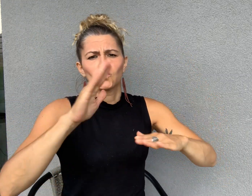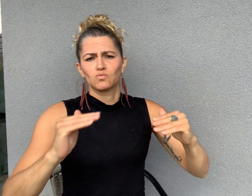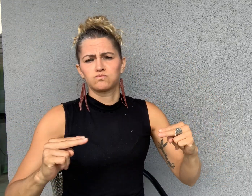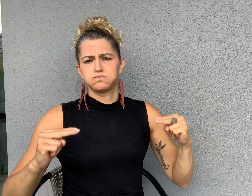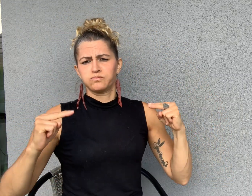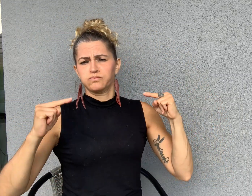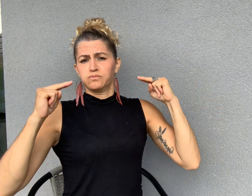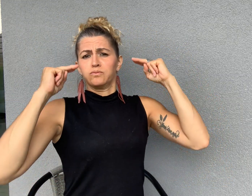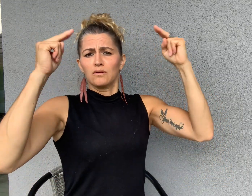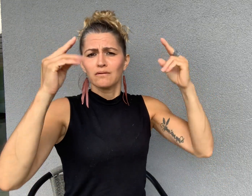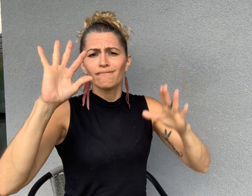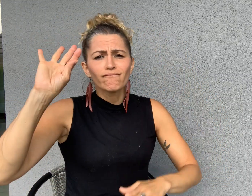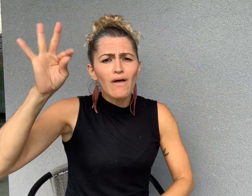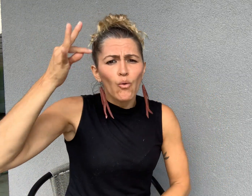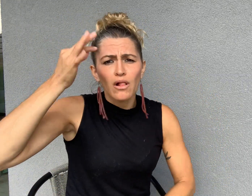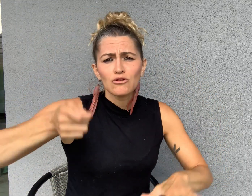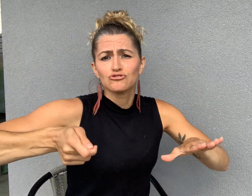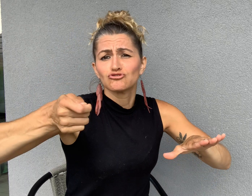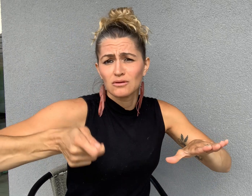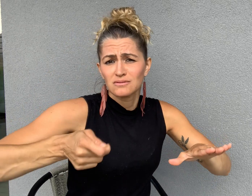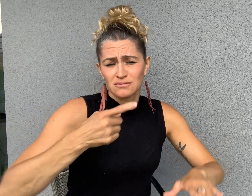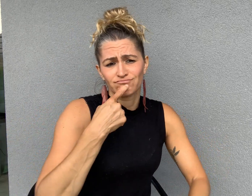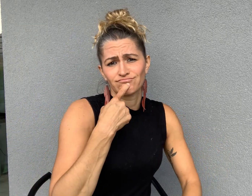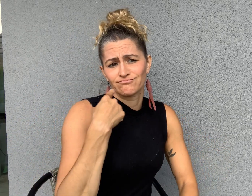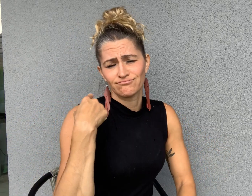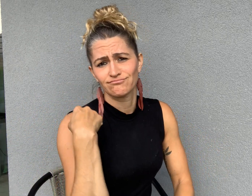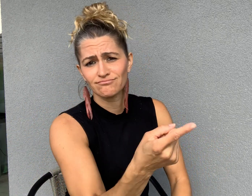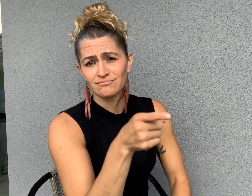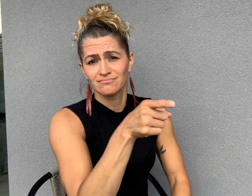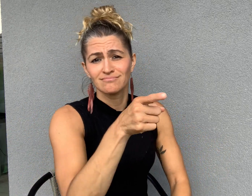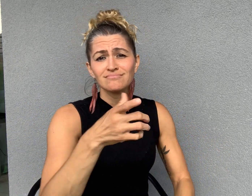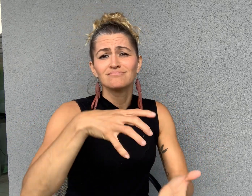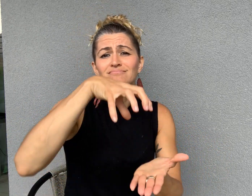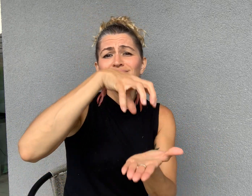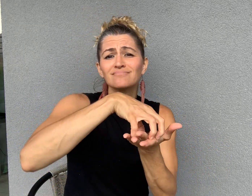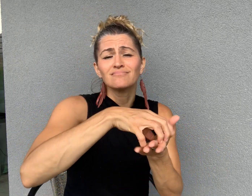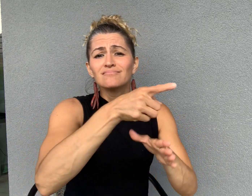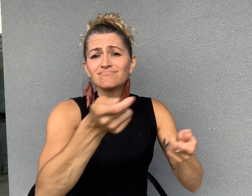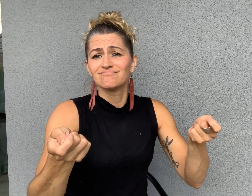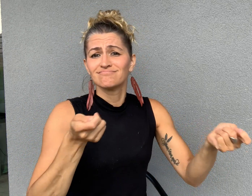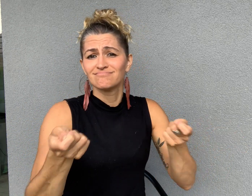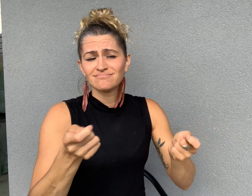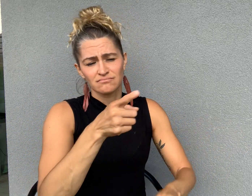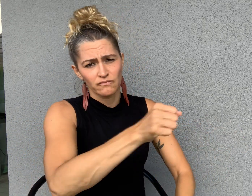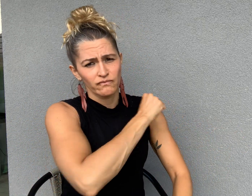A federal judge ordered the governor to immediately